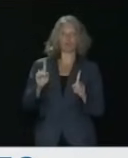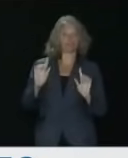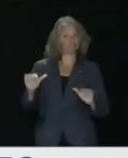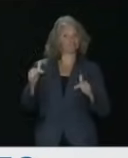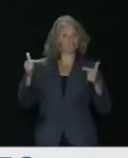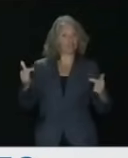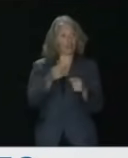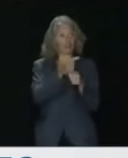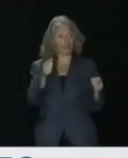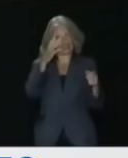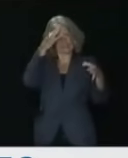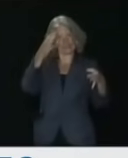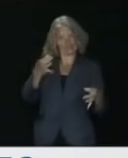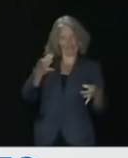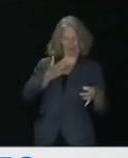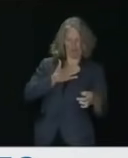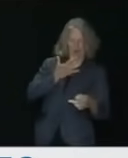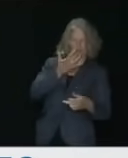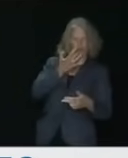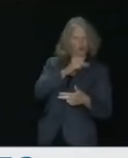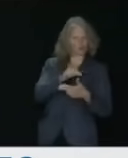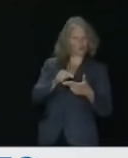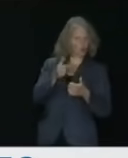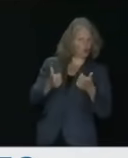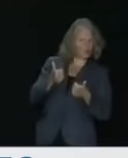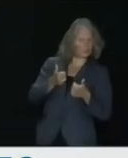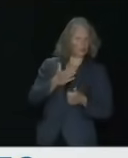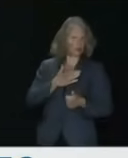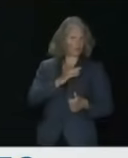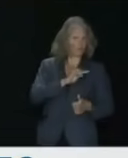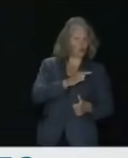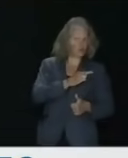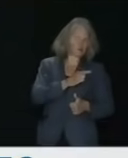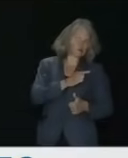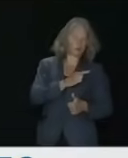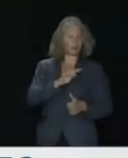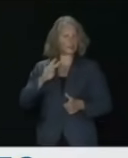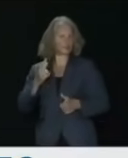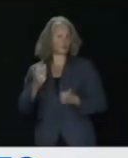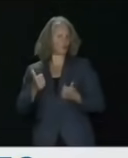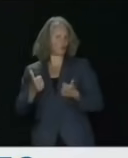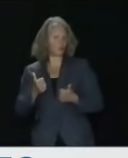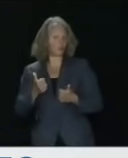RETAINED, BUT AS INDIVIDUALS WHO